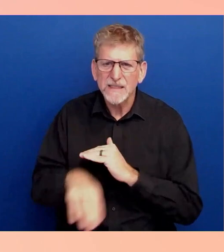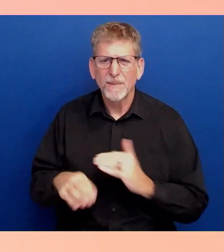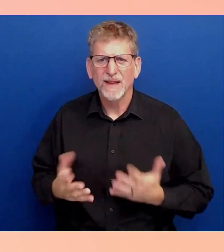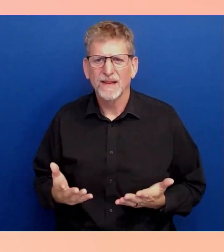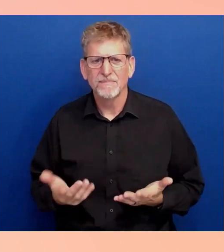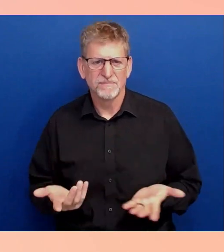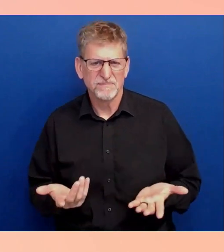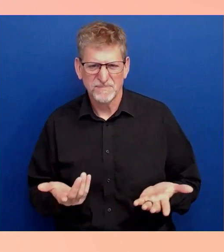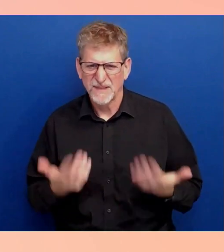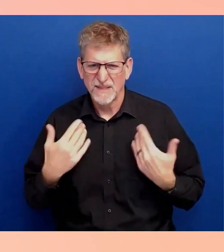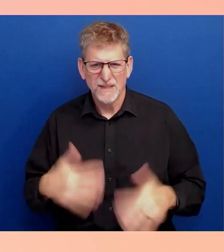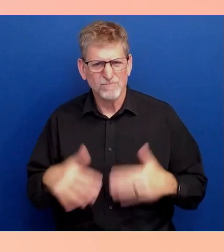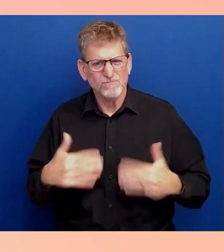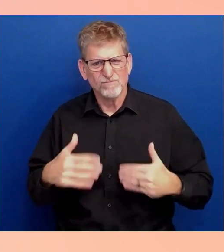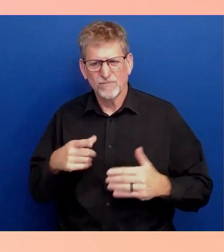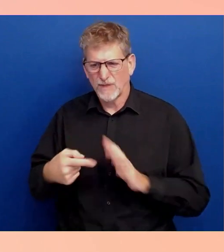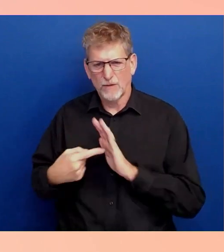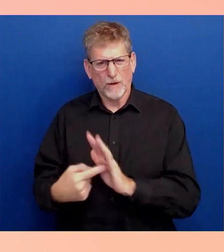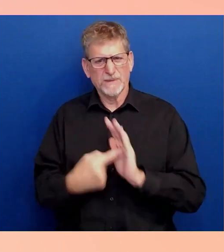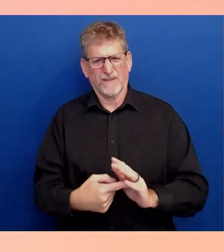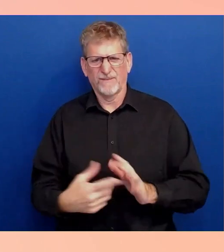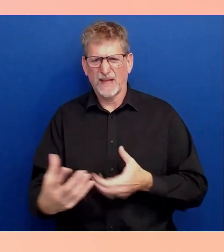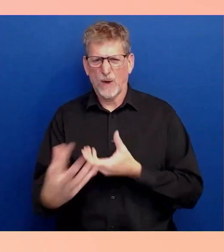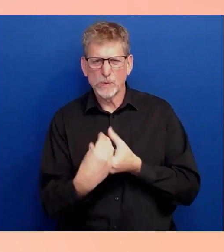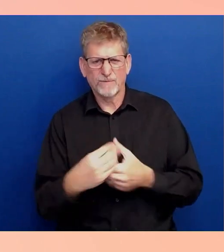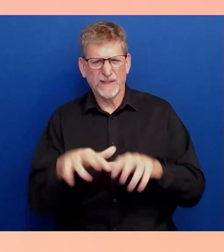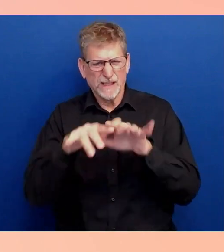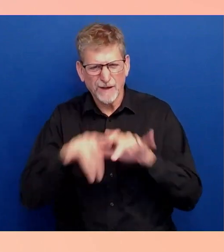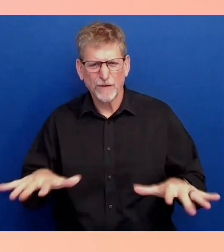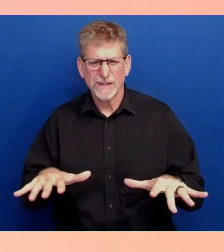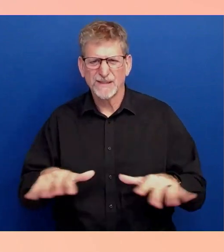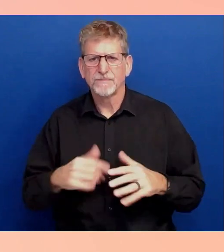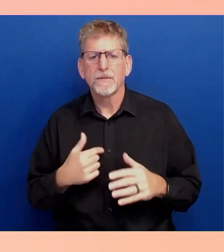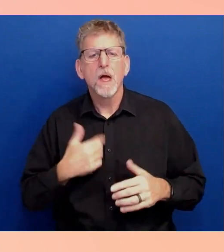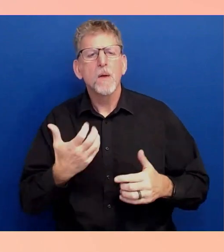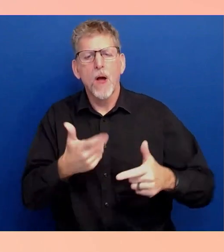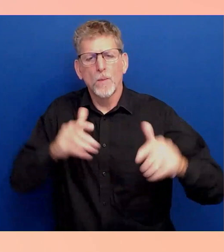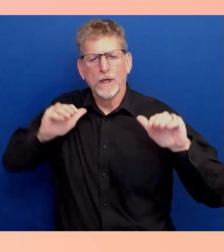With that, I'd like to introduce you to Steph Battershell, who's a Designer here at Microsoft,